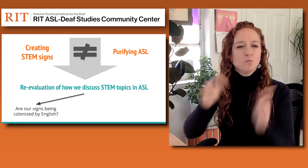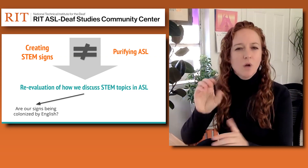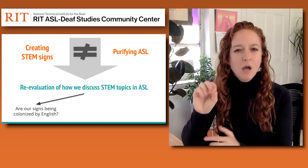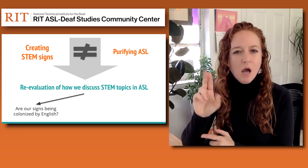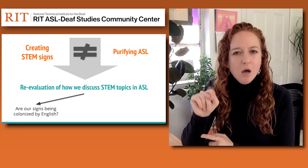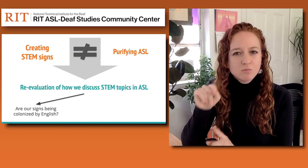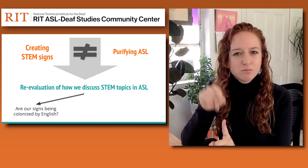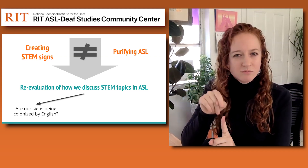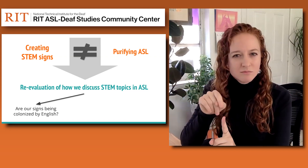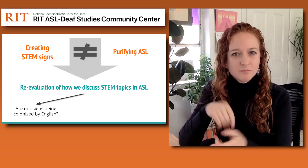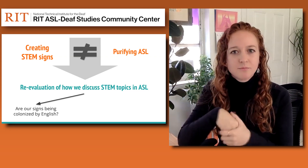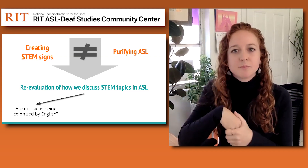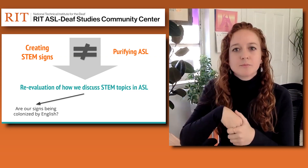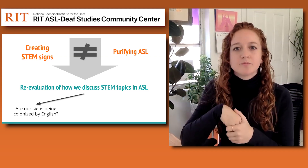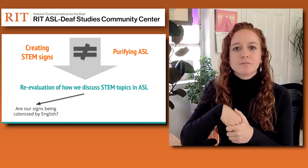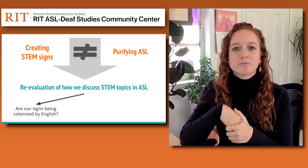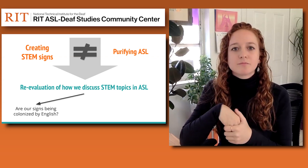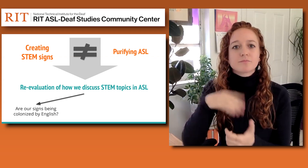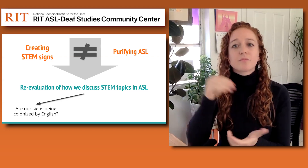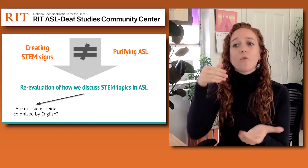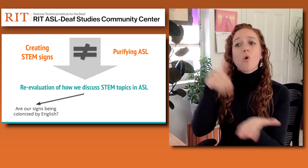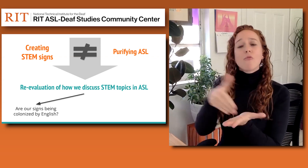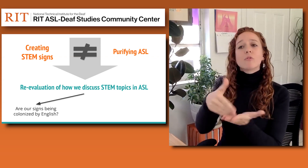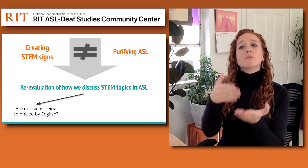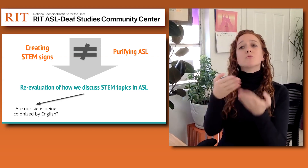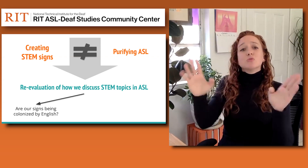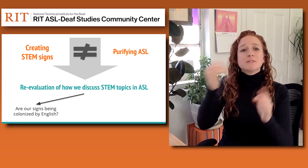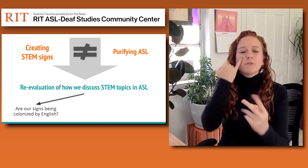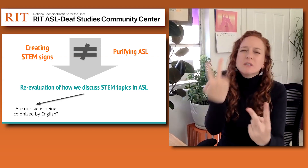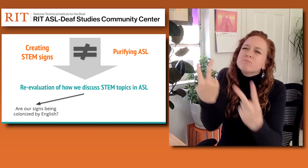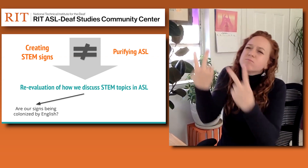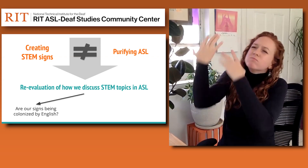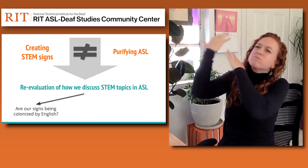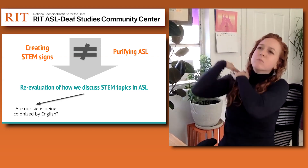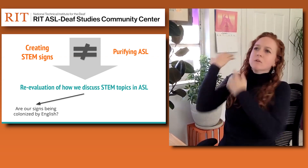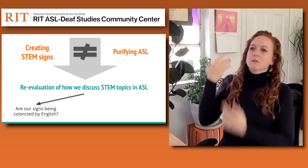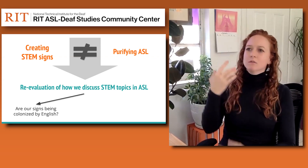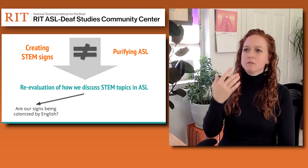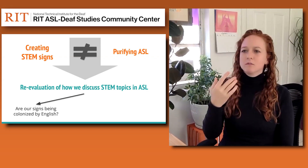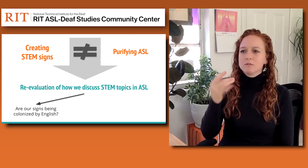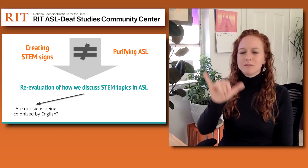It's an easy way out. Often, in general, if you look into the past,